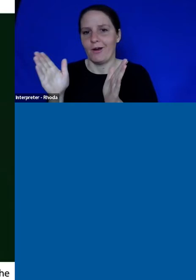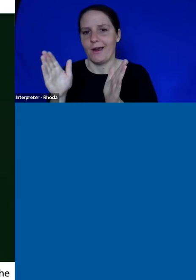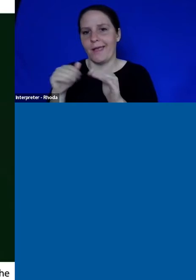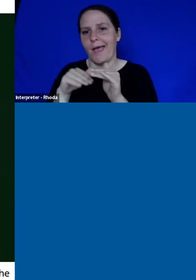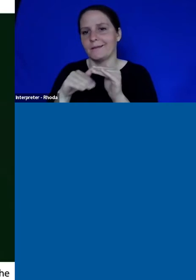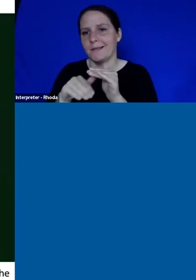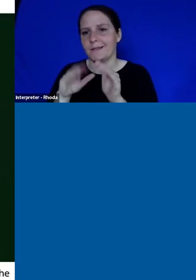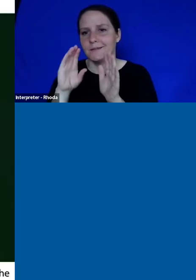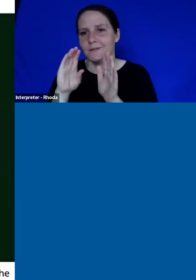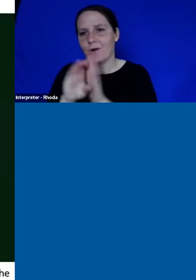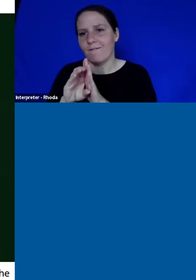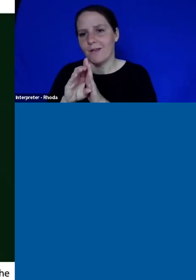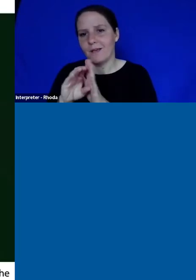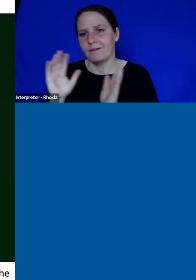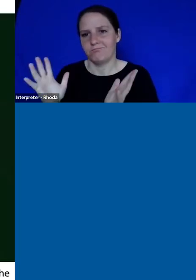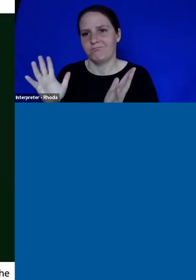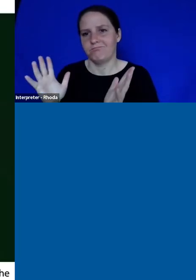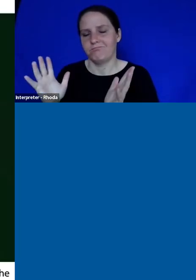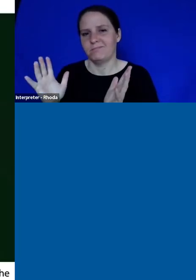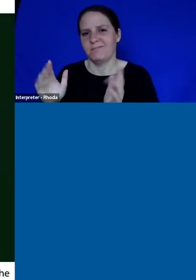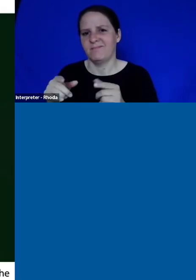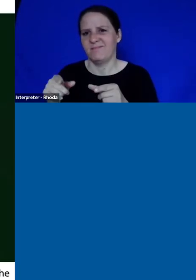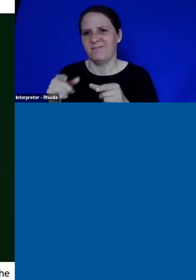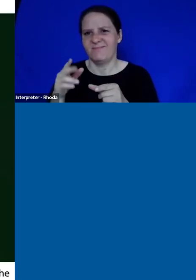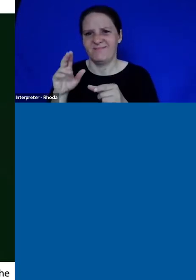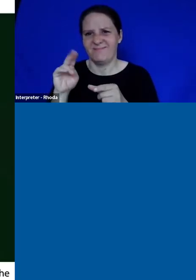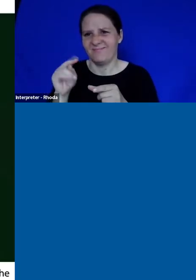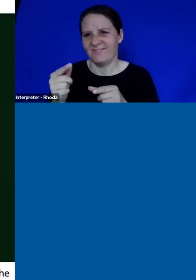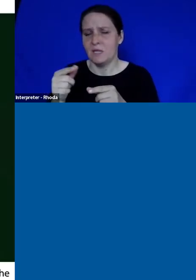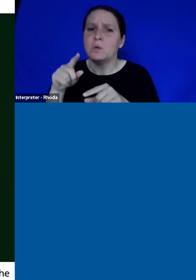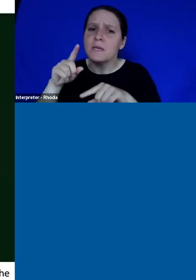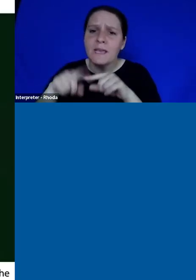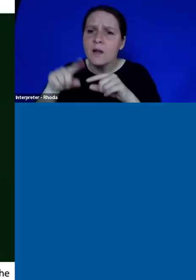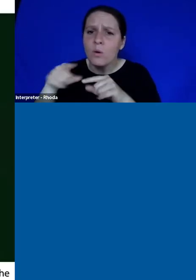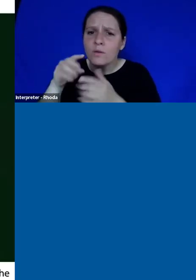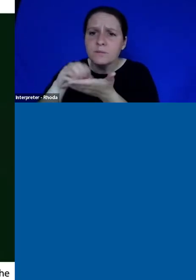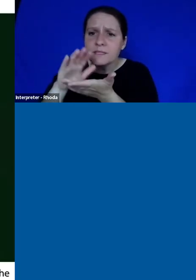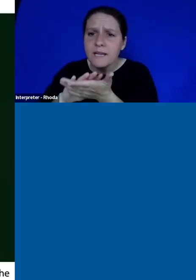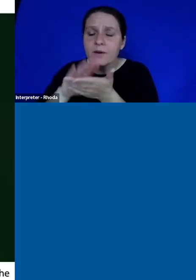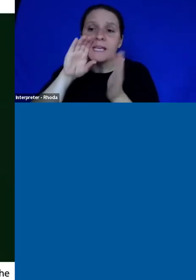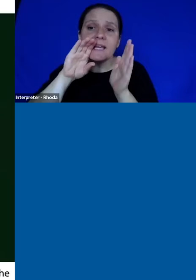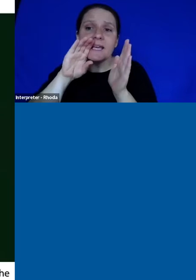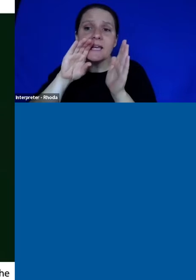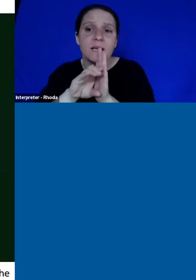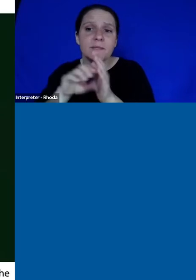You can't just say image with text because no one would know what that text is.